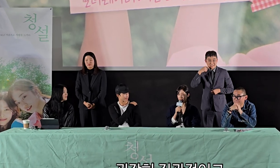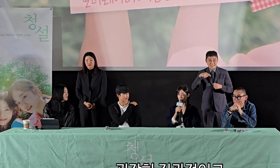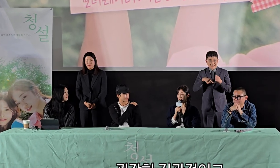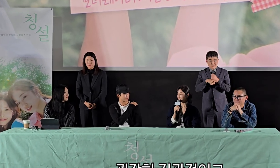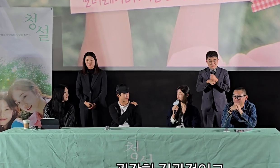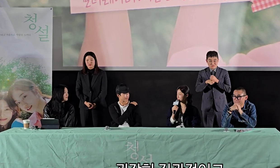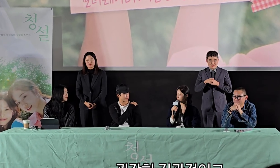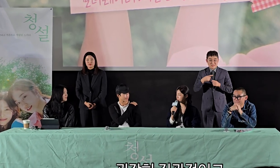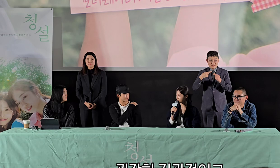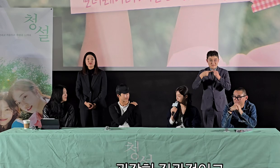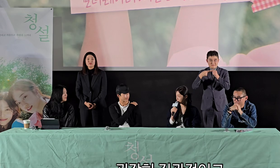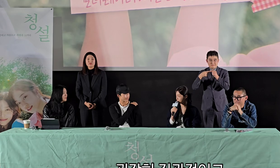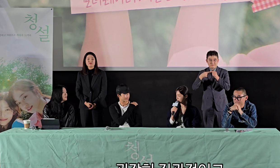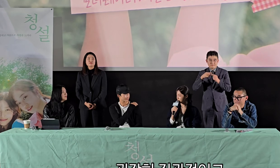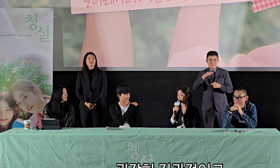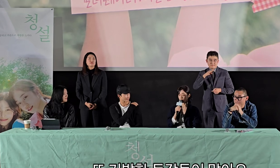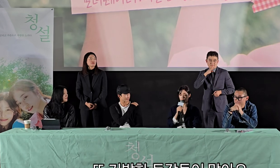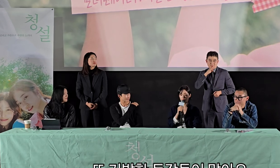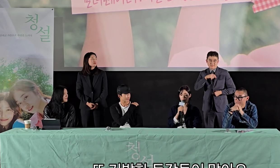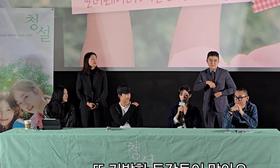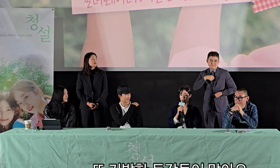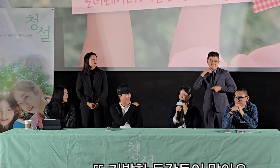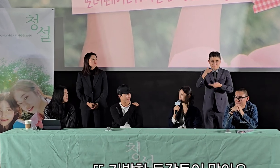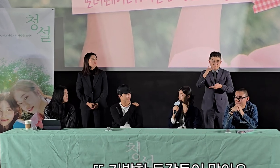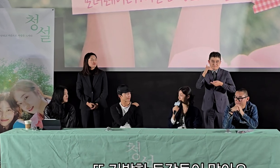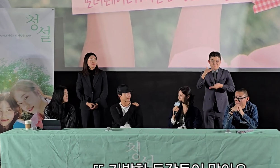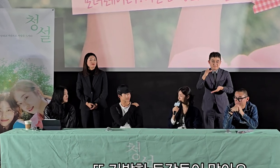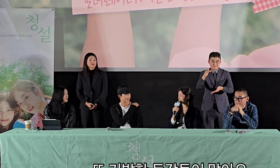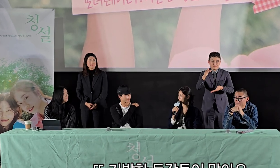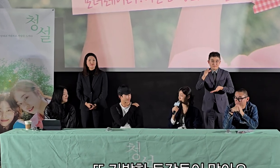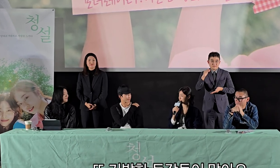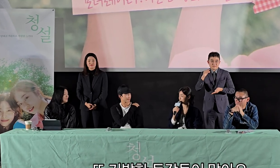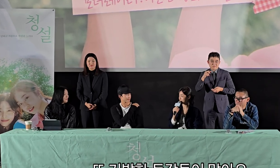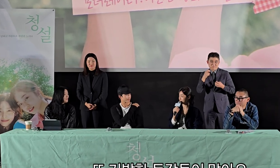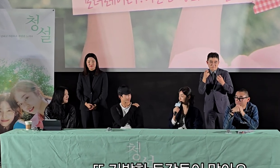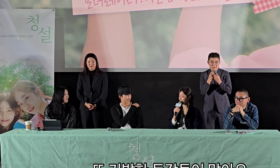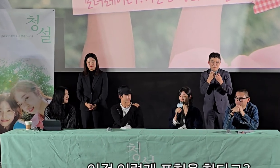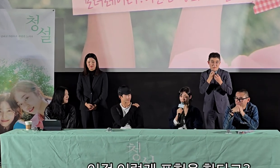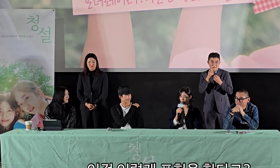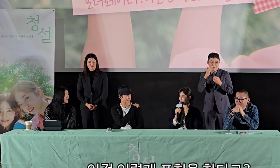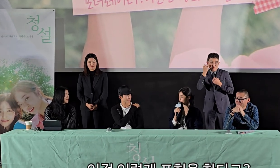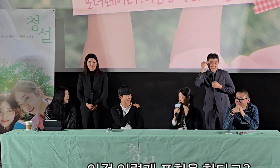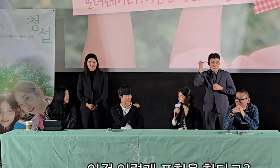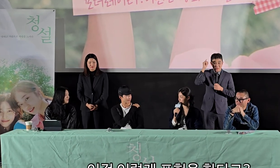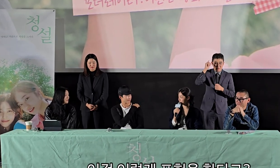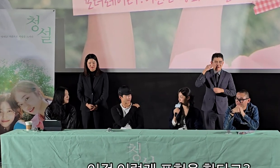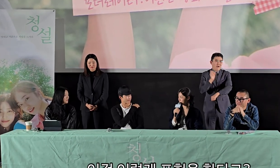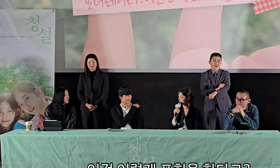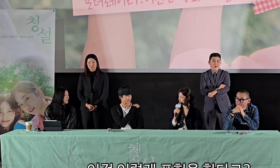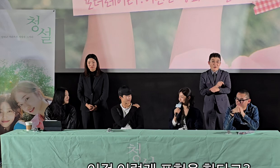it is very intuitive and has many ingenious movements. How can I express it like this?